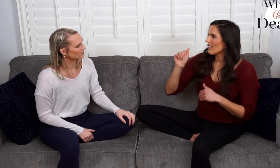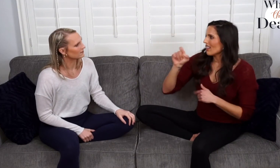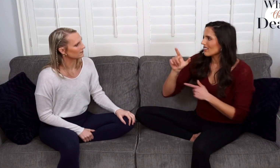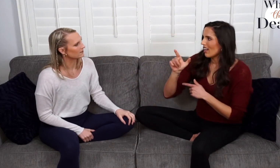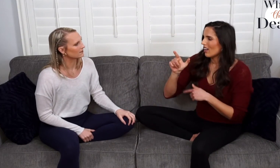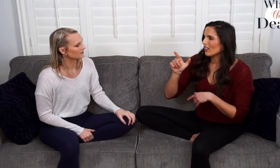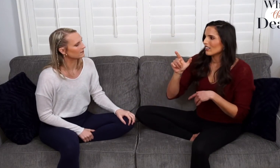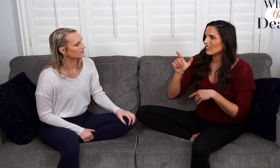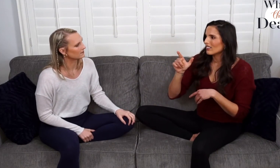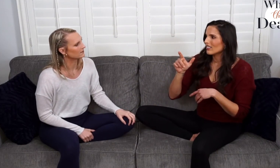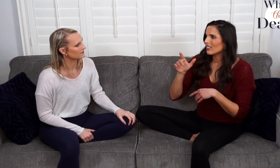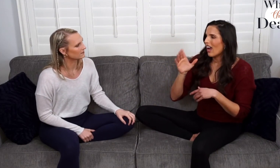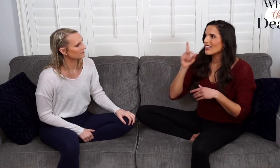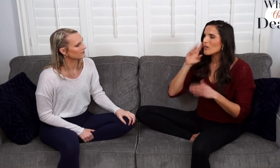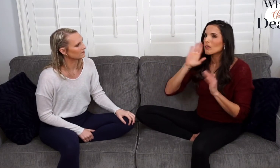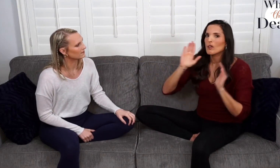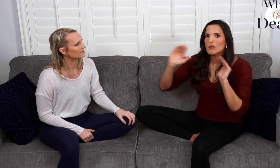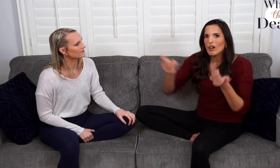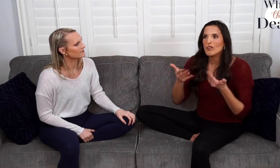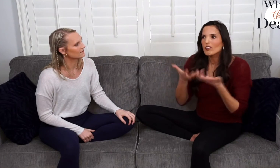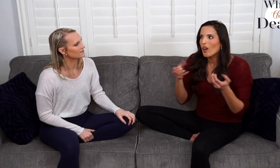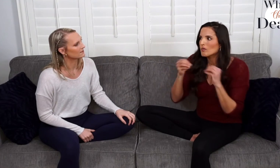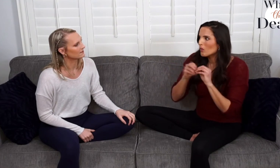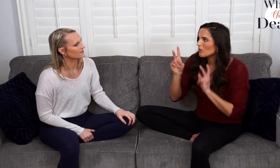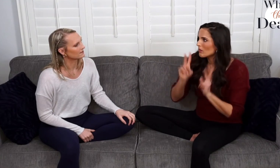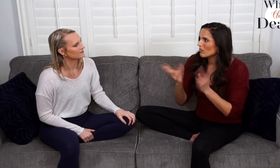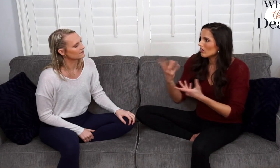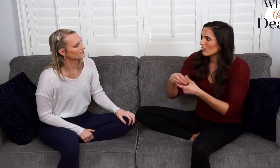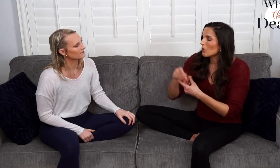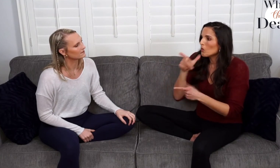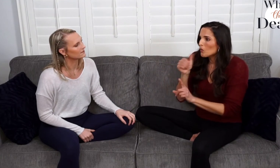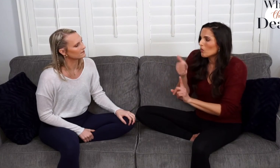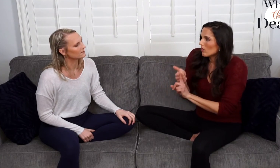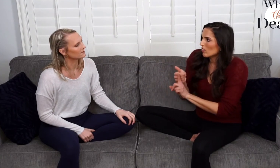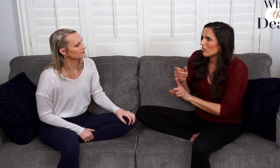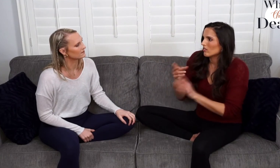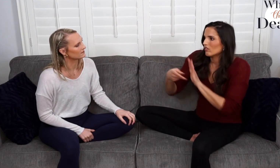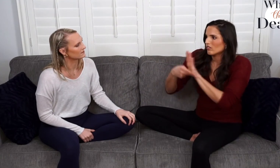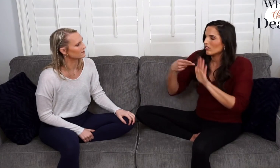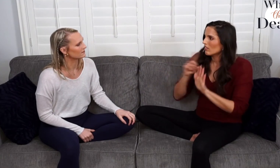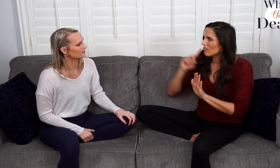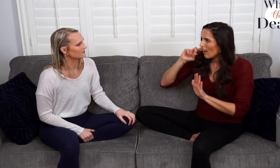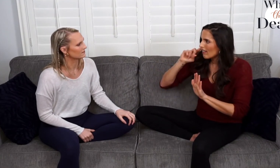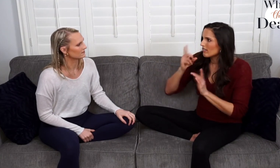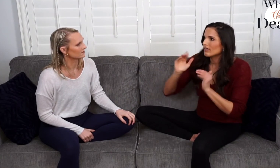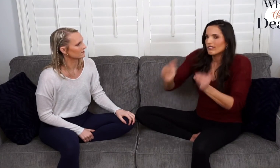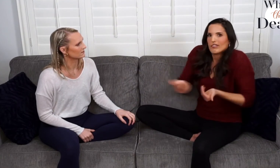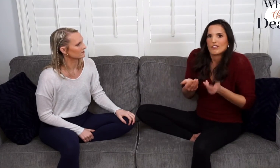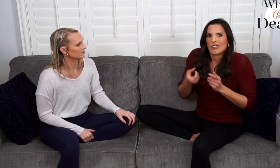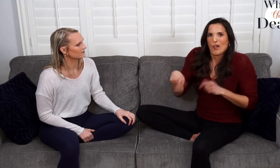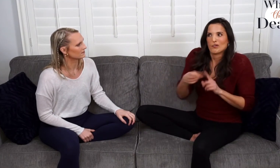of ASL, I think it will welcome a lot more people who identify themselves as Deaf and it will